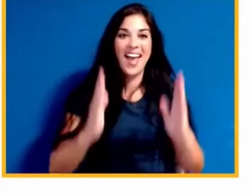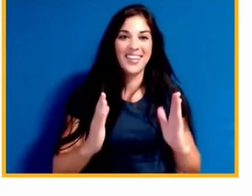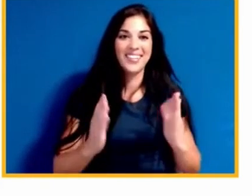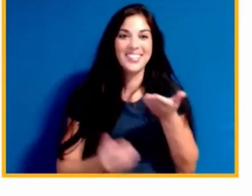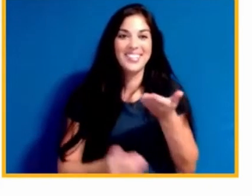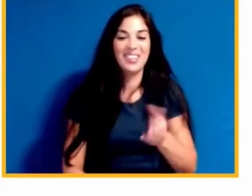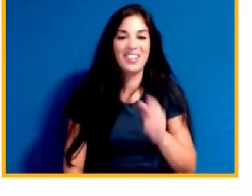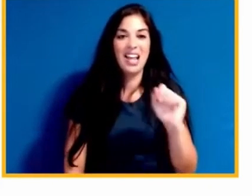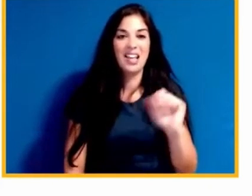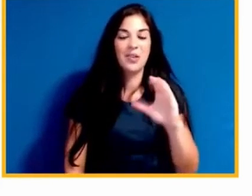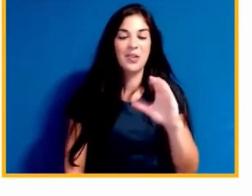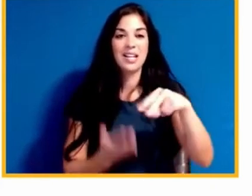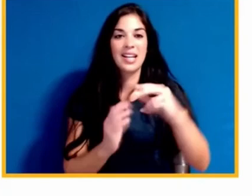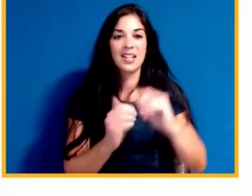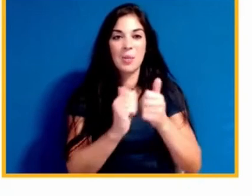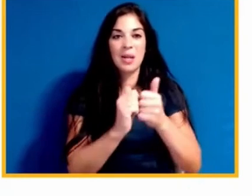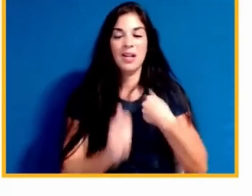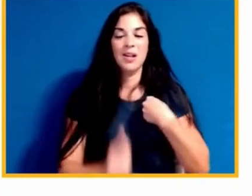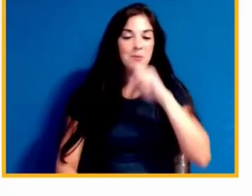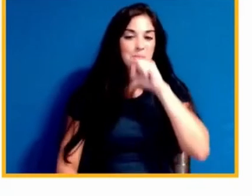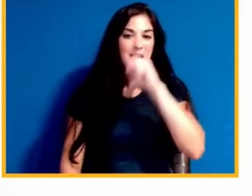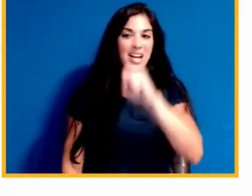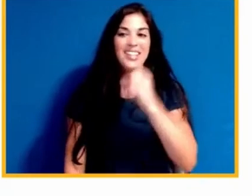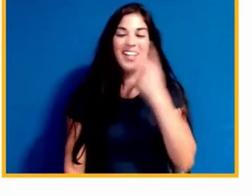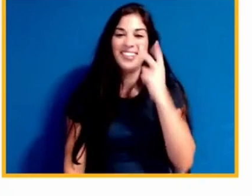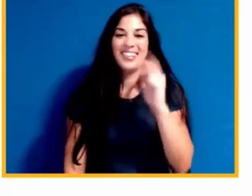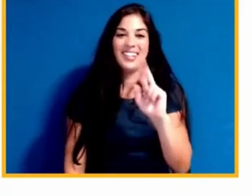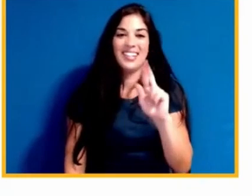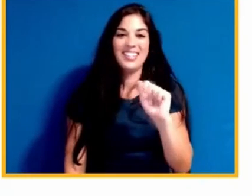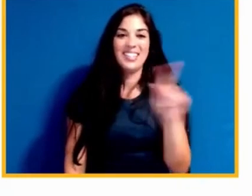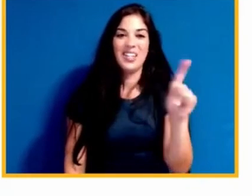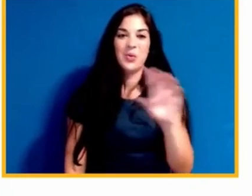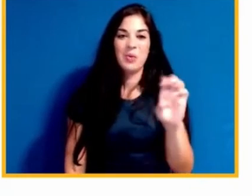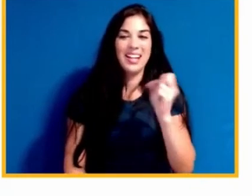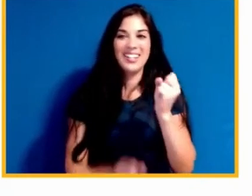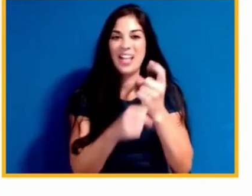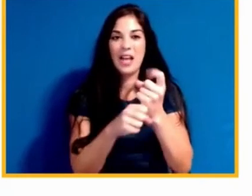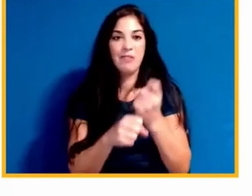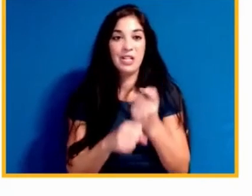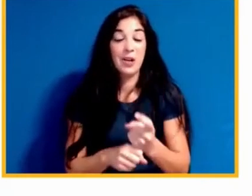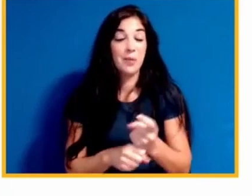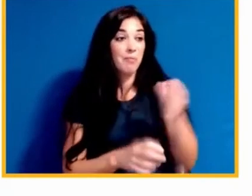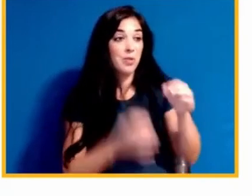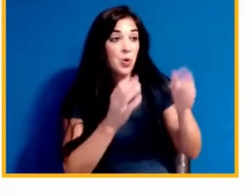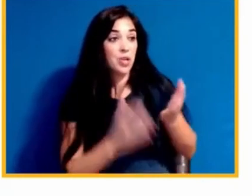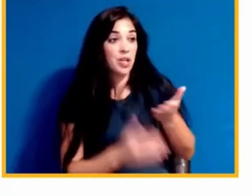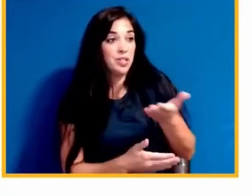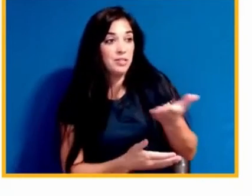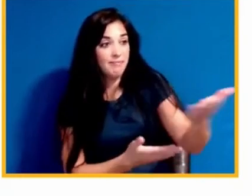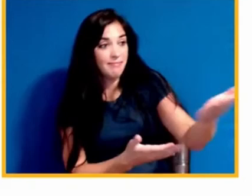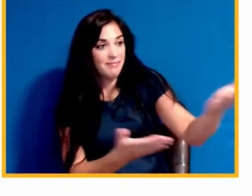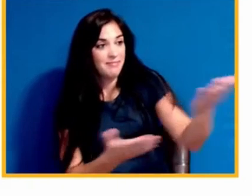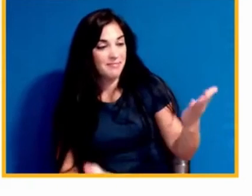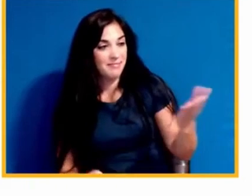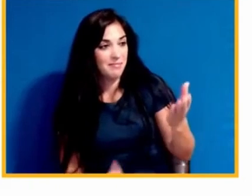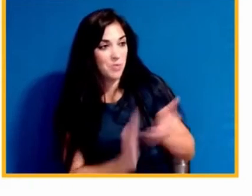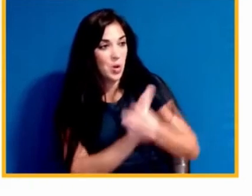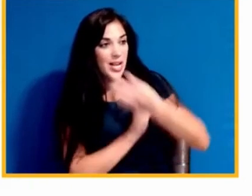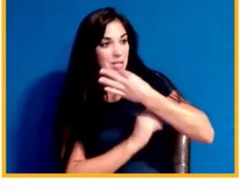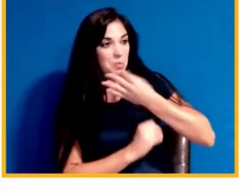seeing Raze coming back to our stage year after year. Well judges, I leave it to your expertise in terms of what we thought